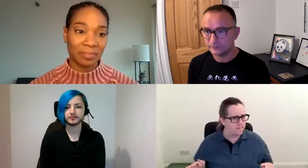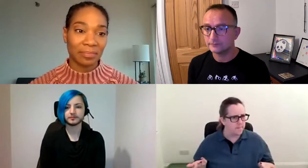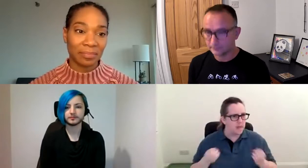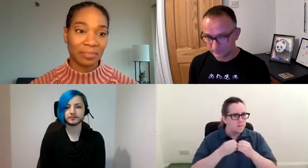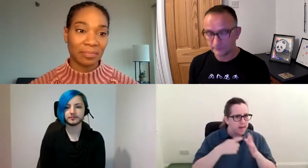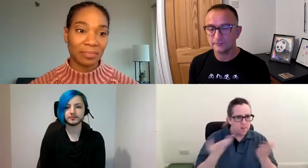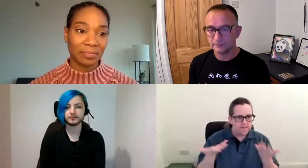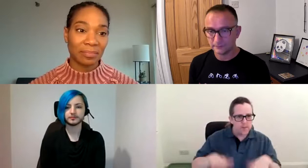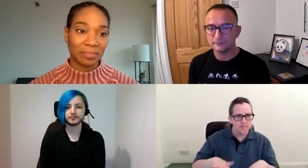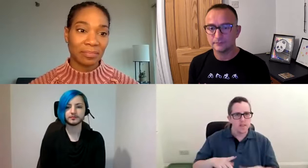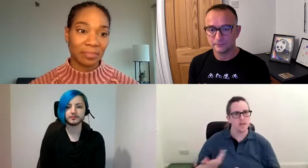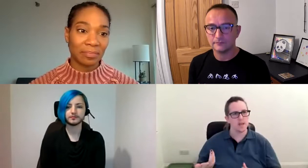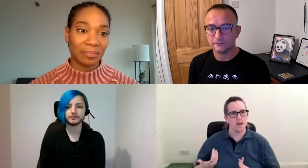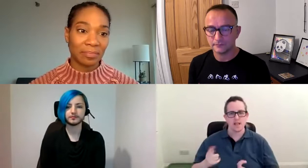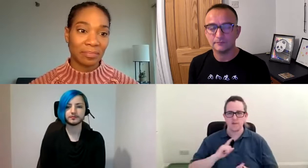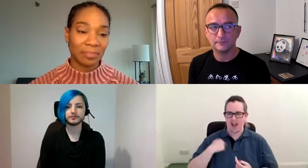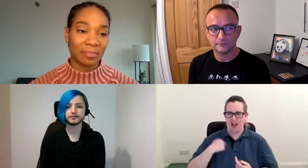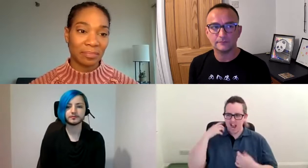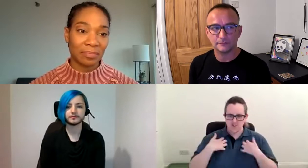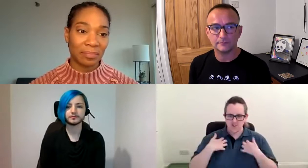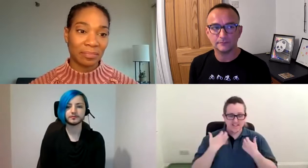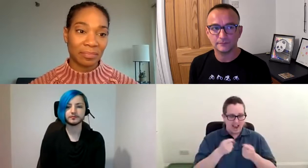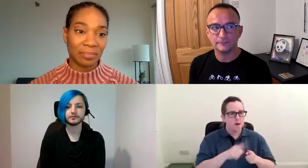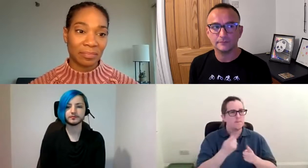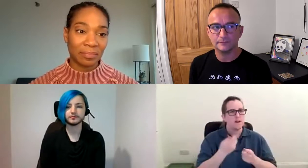there are other things like pan and Asexual there did